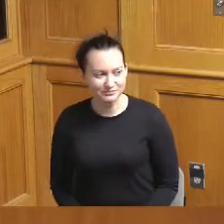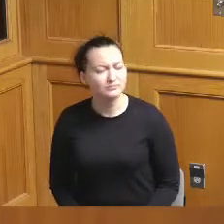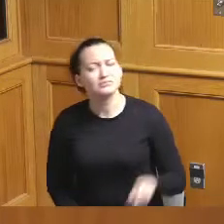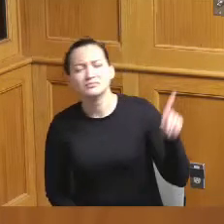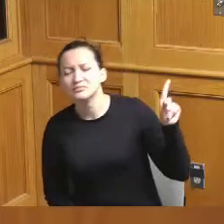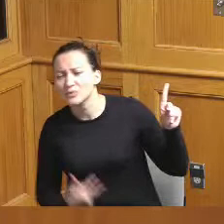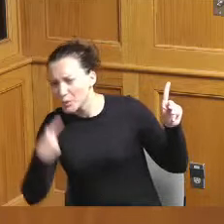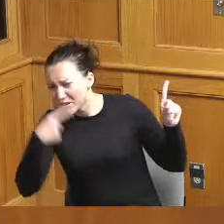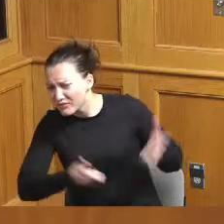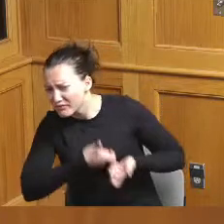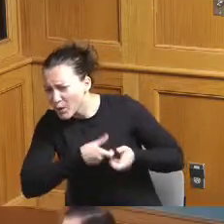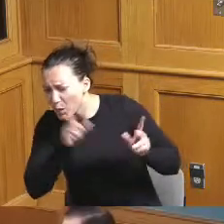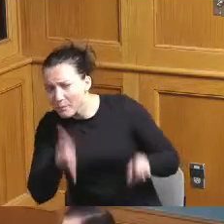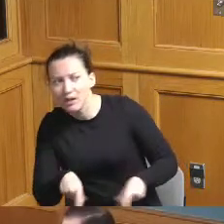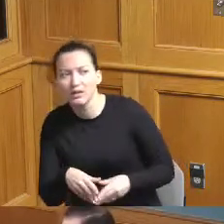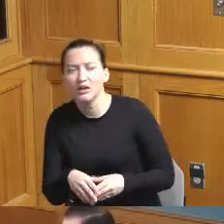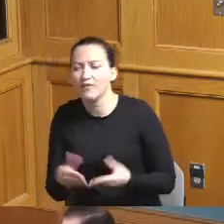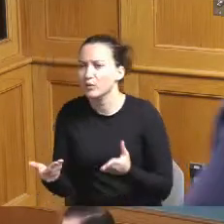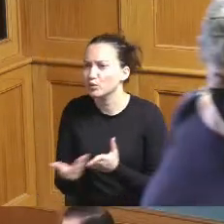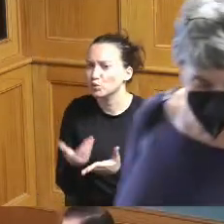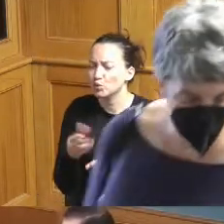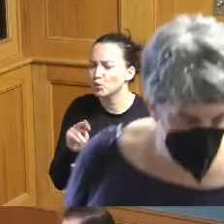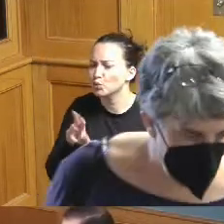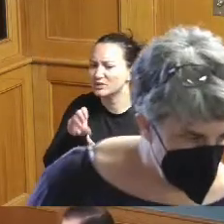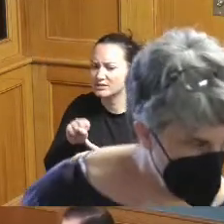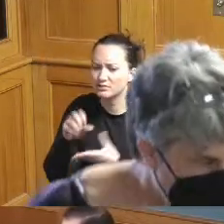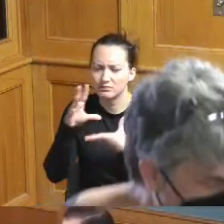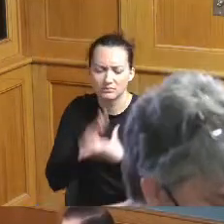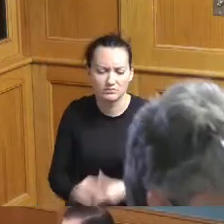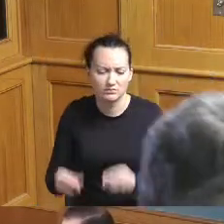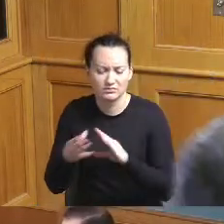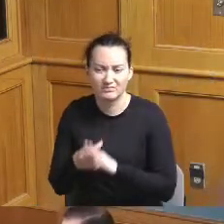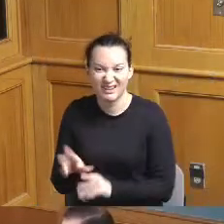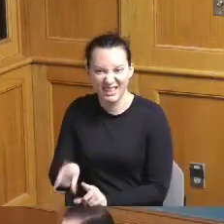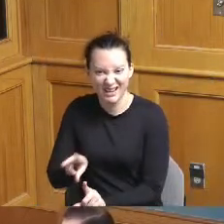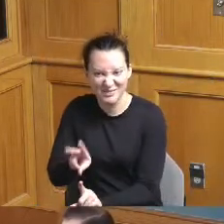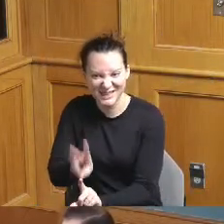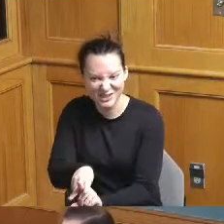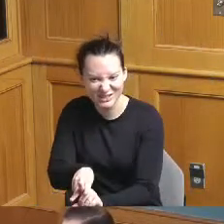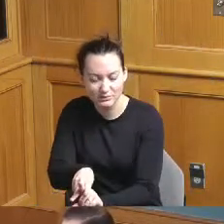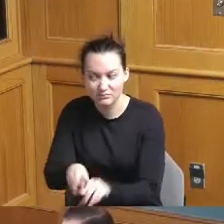up on that because there were some there was a new story about those applications going out from